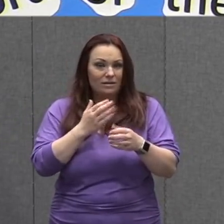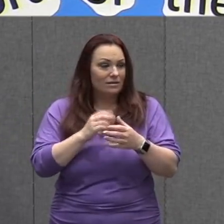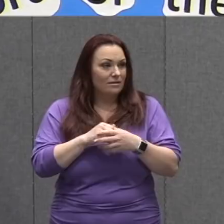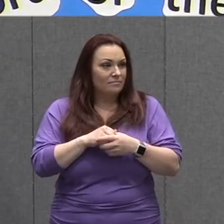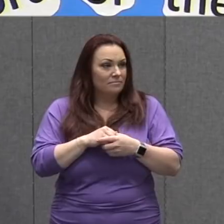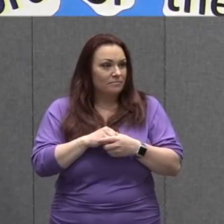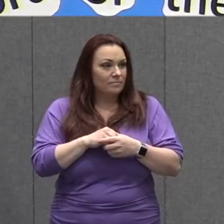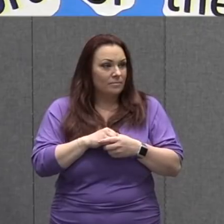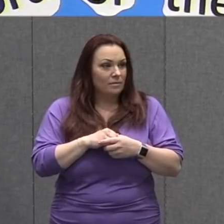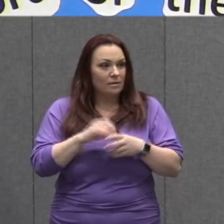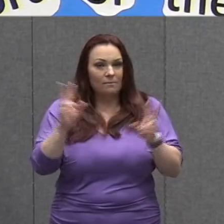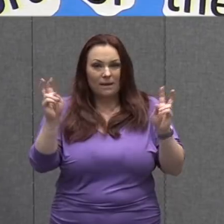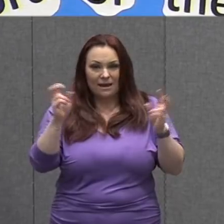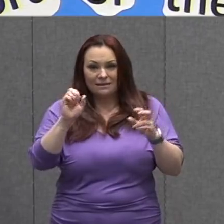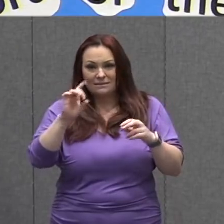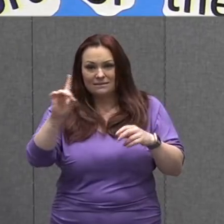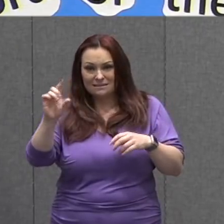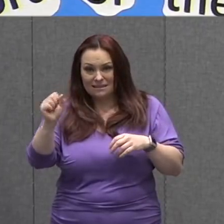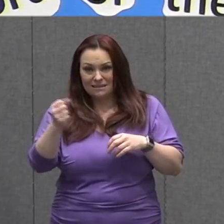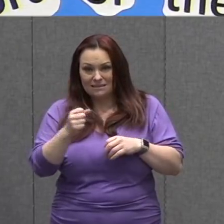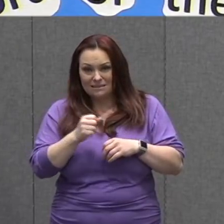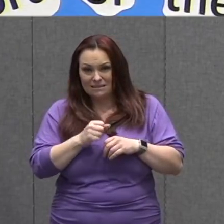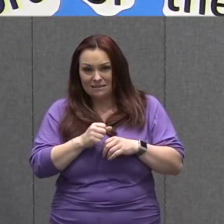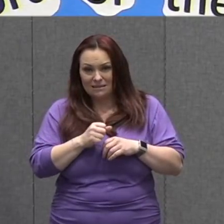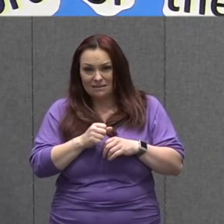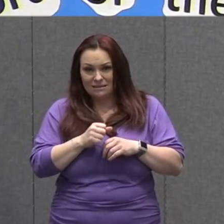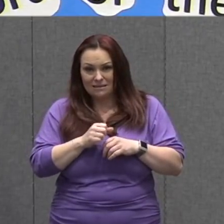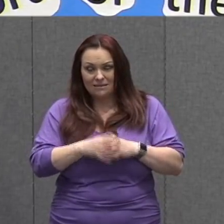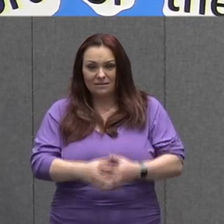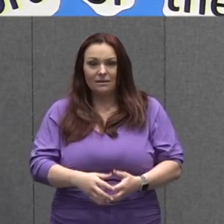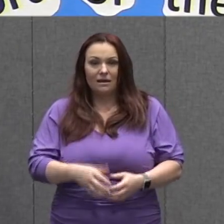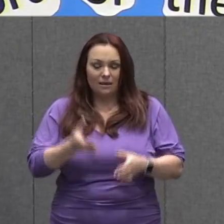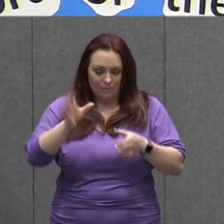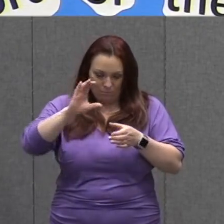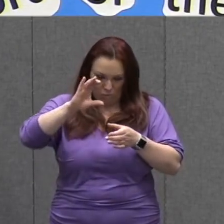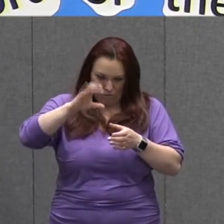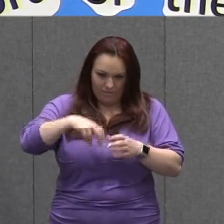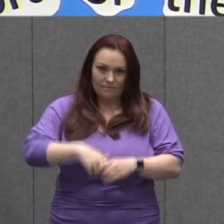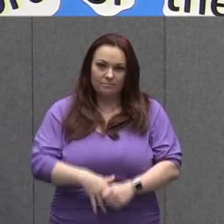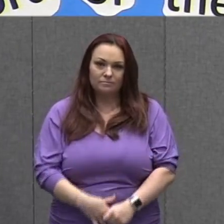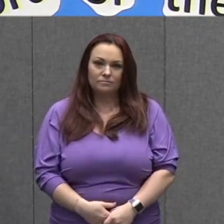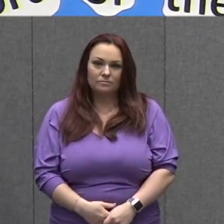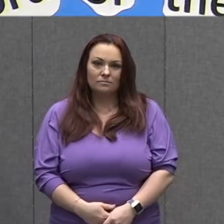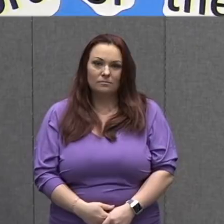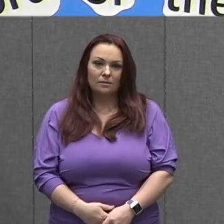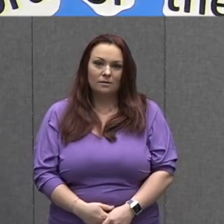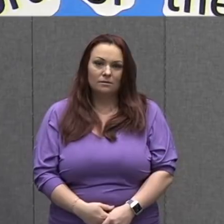So I'm gonna take my seeds, very carefully, dump some into my balloon.